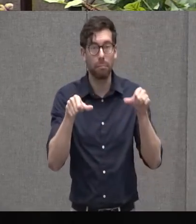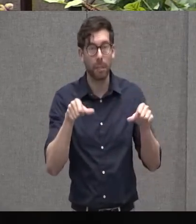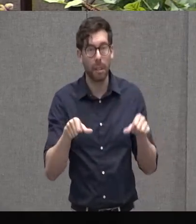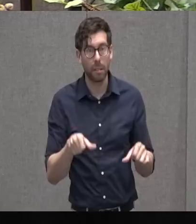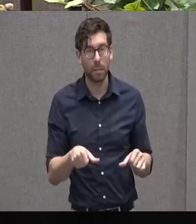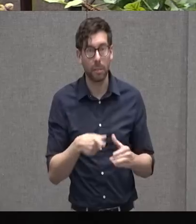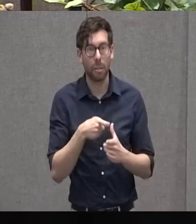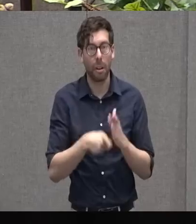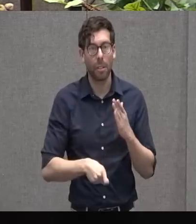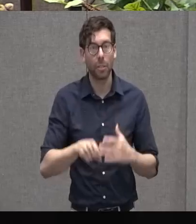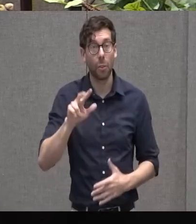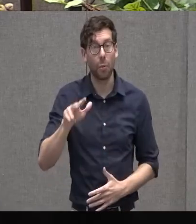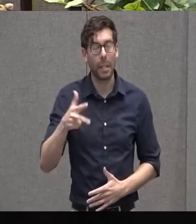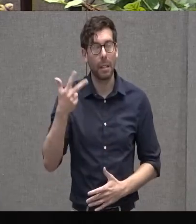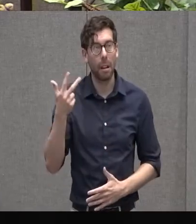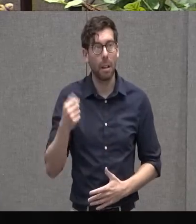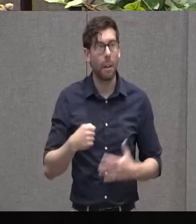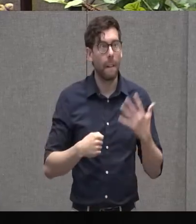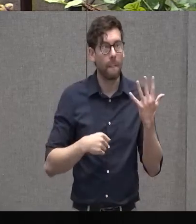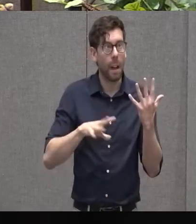Five plus three makes $8.